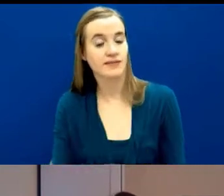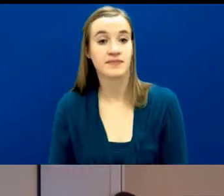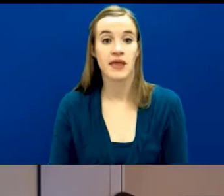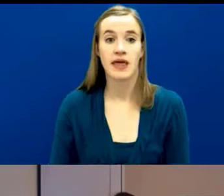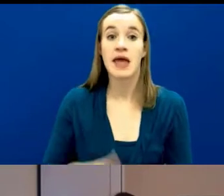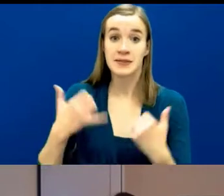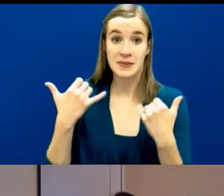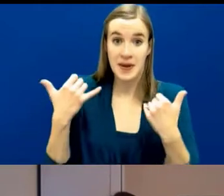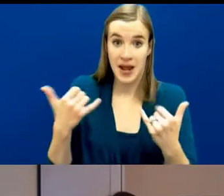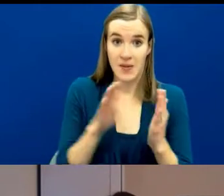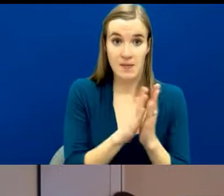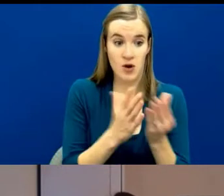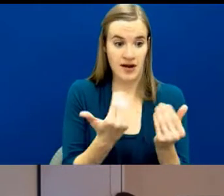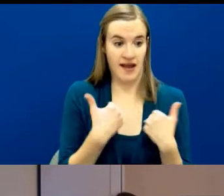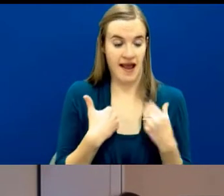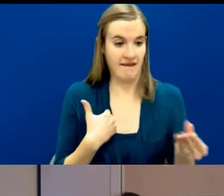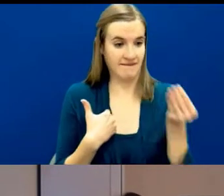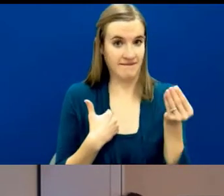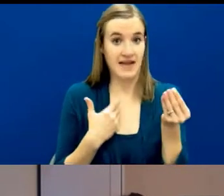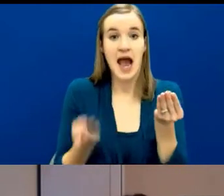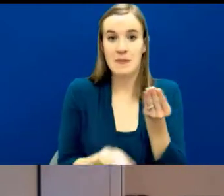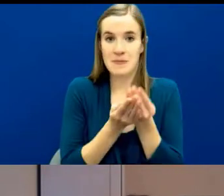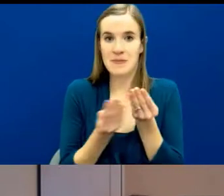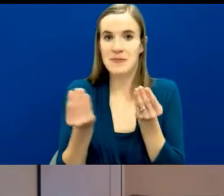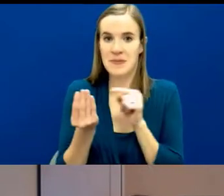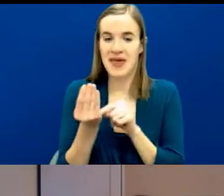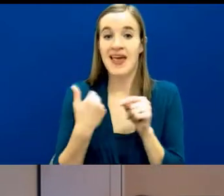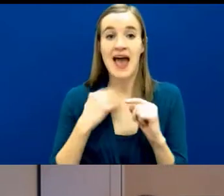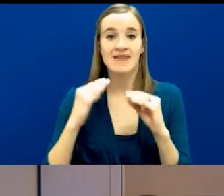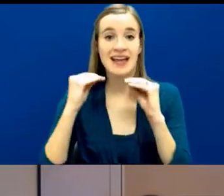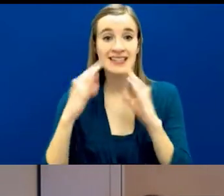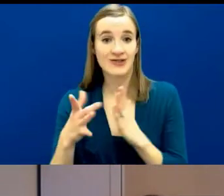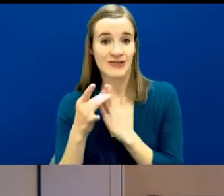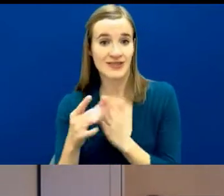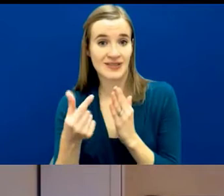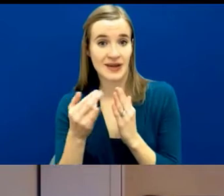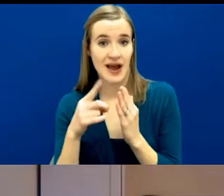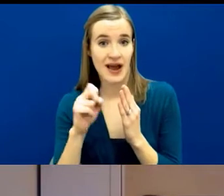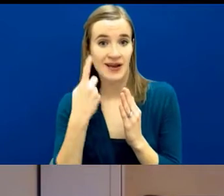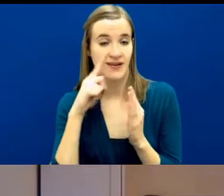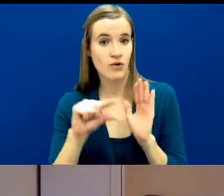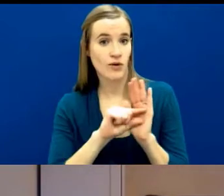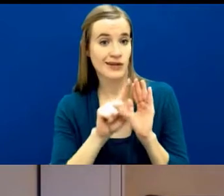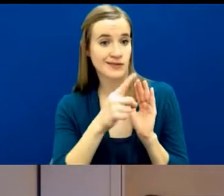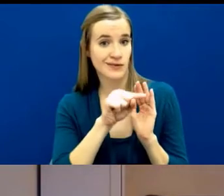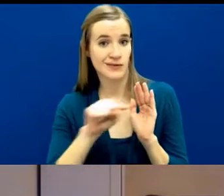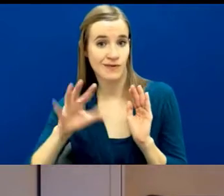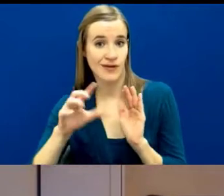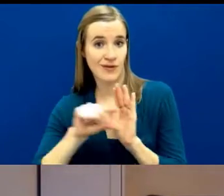goes along with this for grades one through five. Alice: And where is that available from? is it available for purchase?